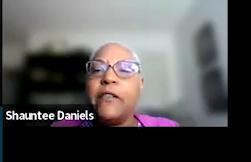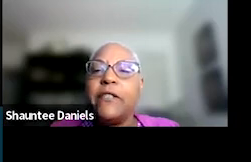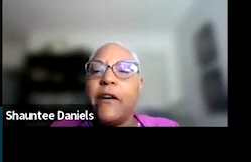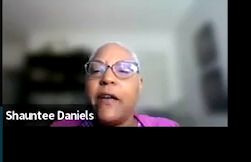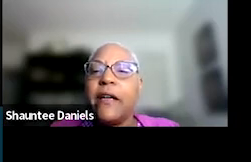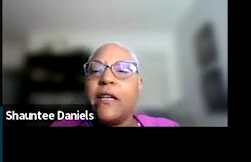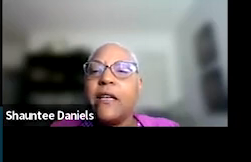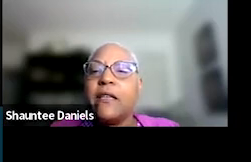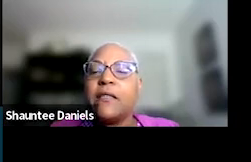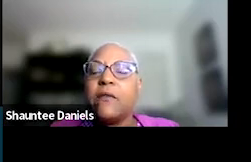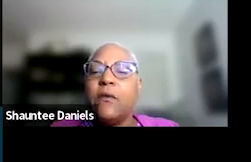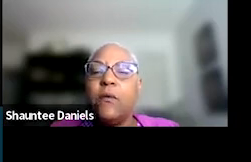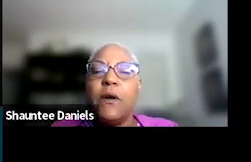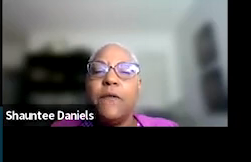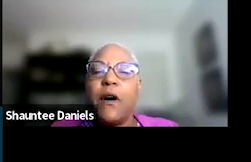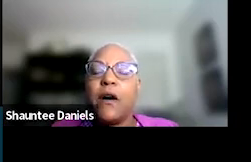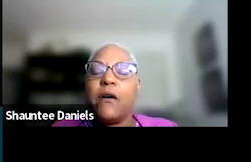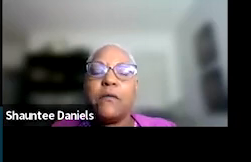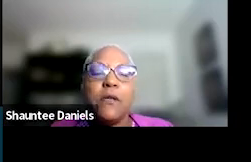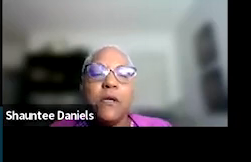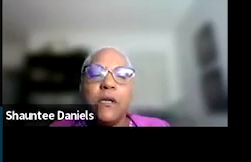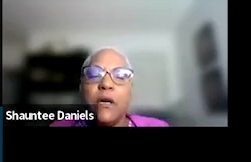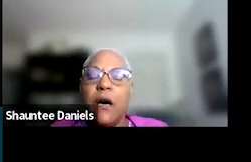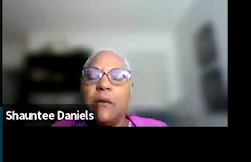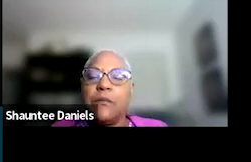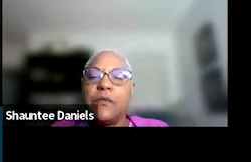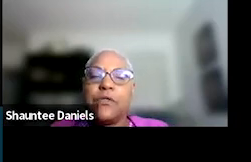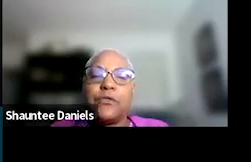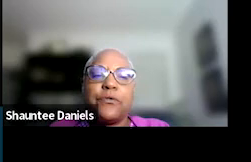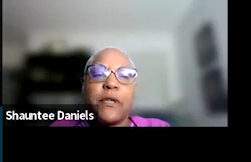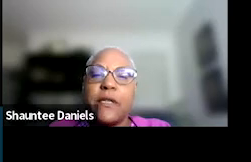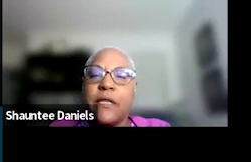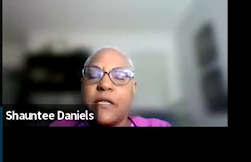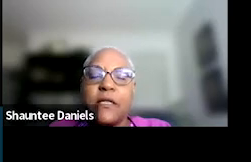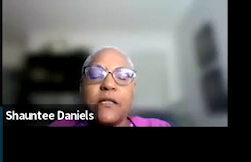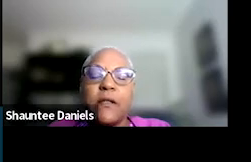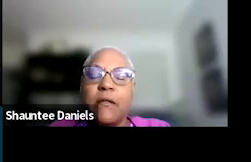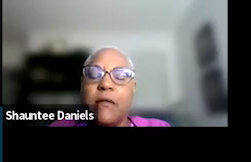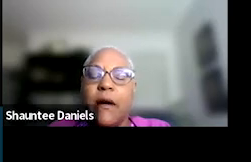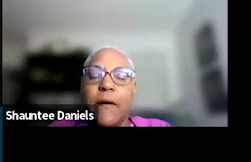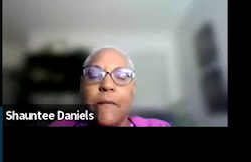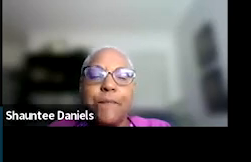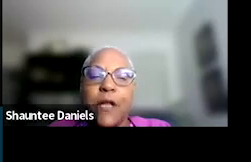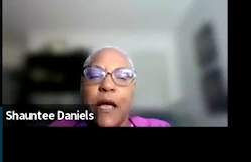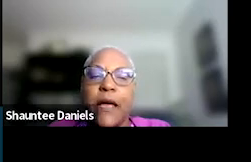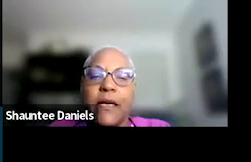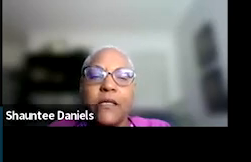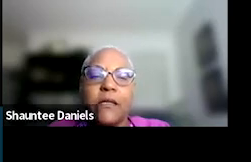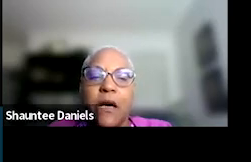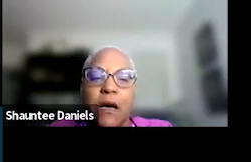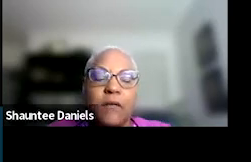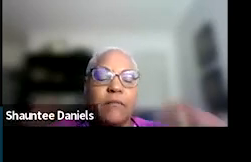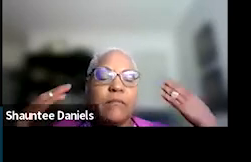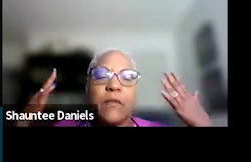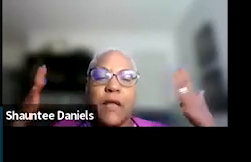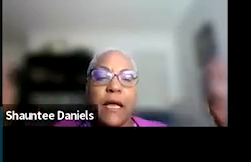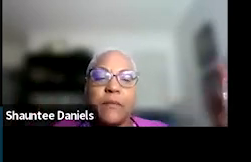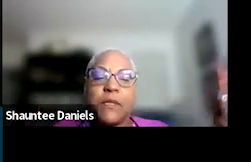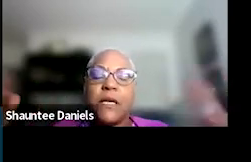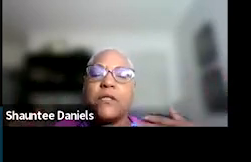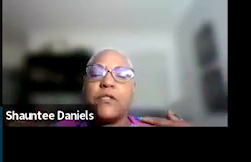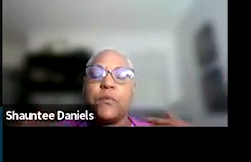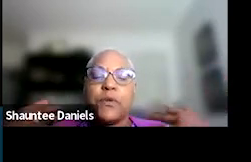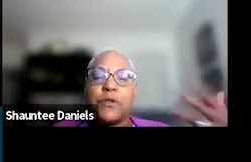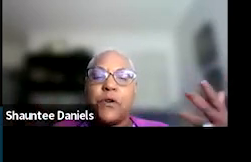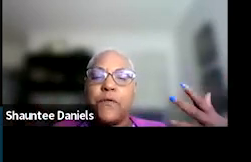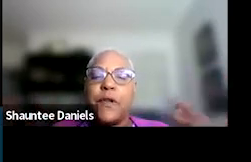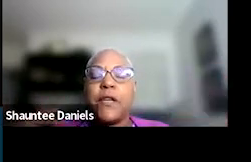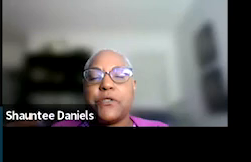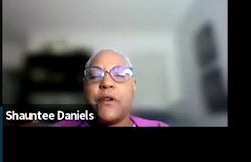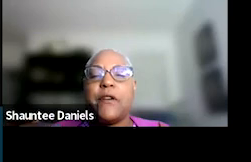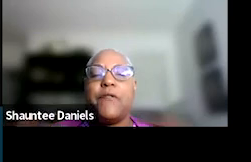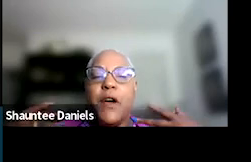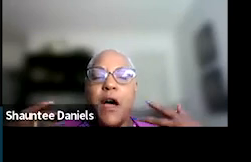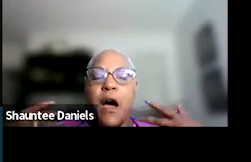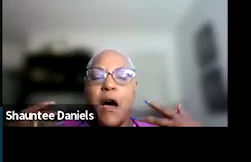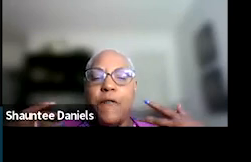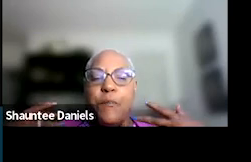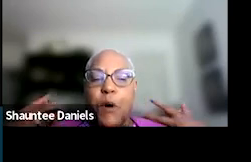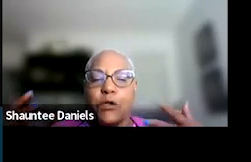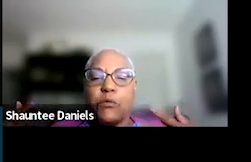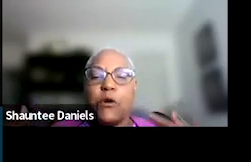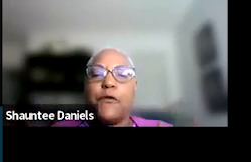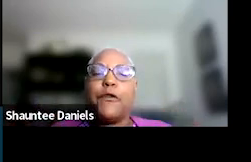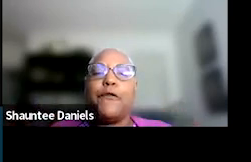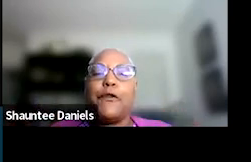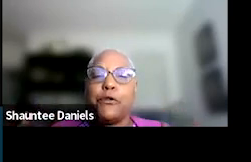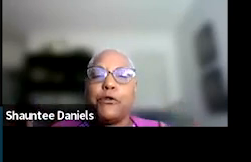The Heritage Area is, one of our strictest themes is to preserve the history of Baltimore for the